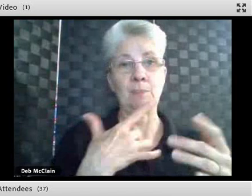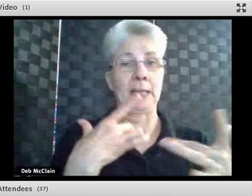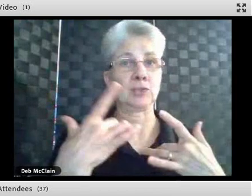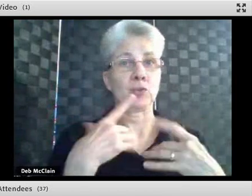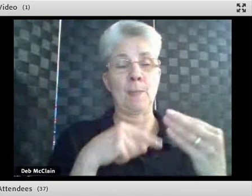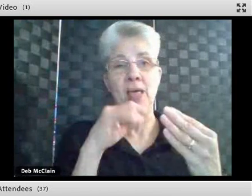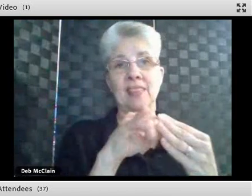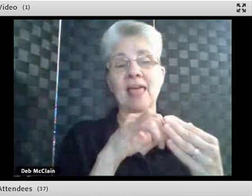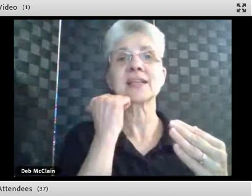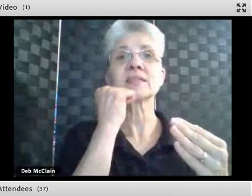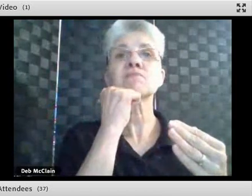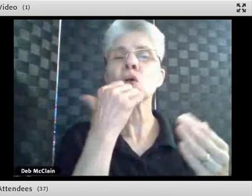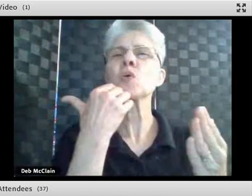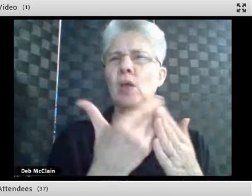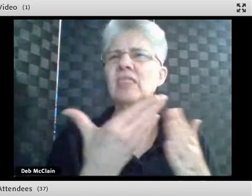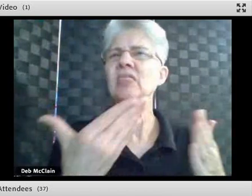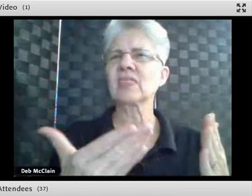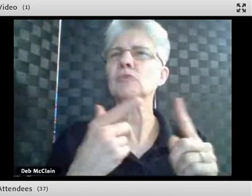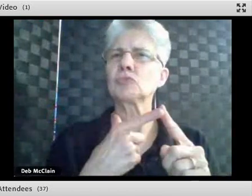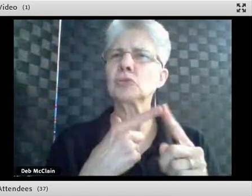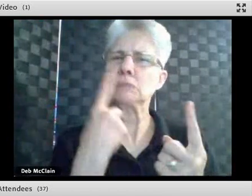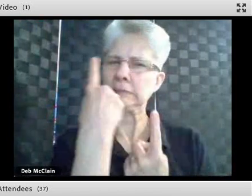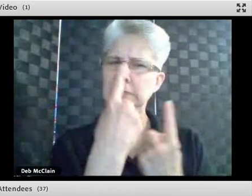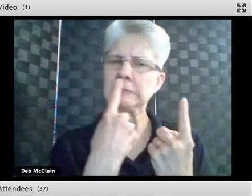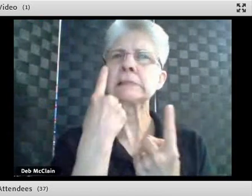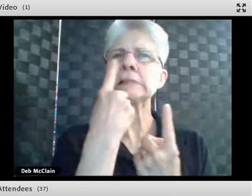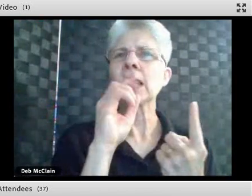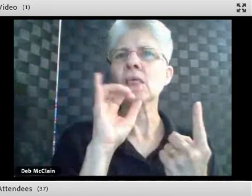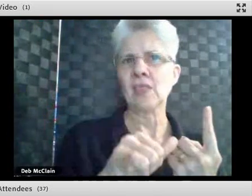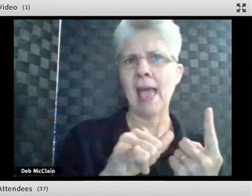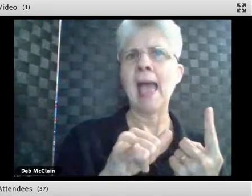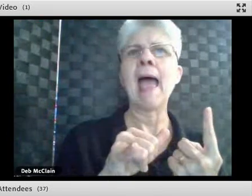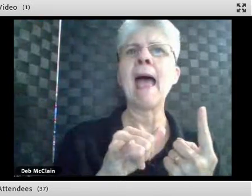So that's usually a good thing to sort of take into account.